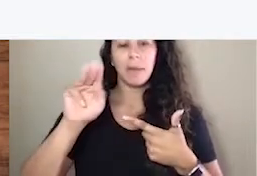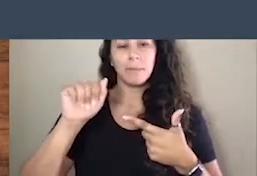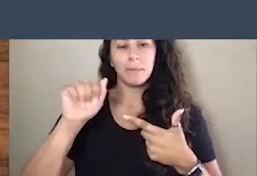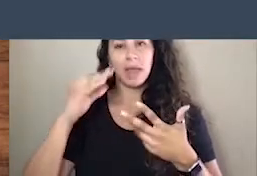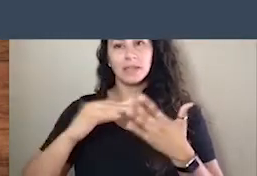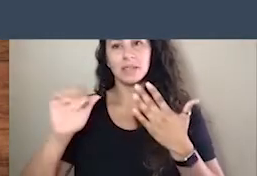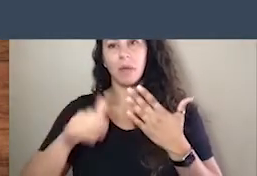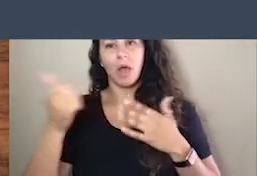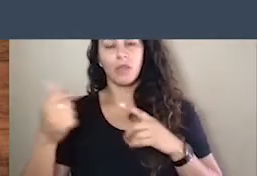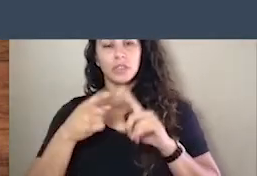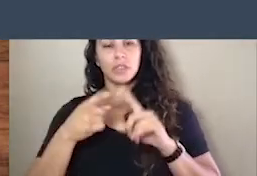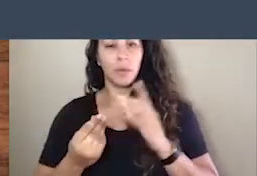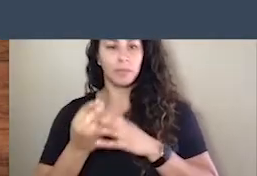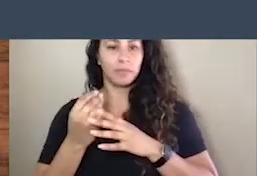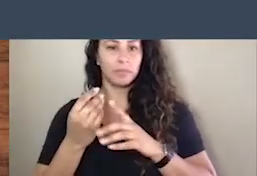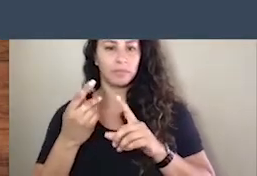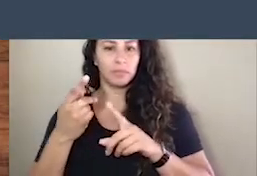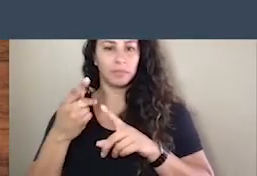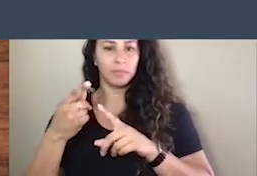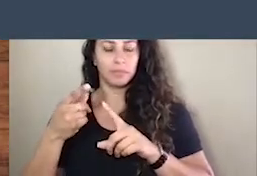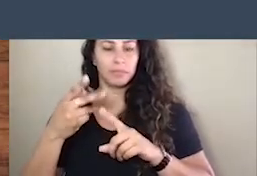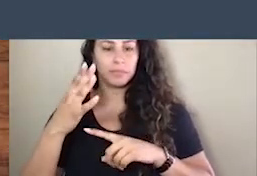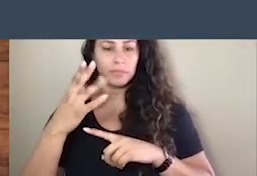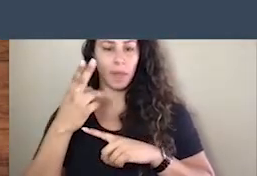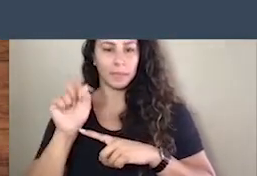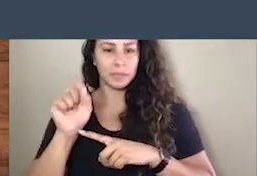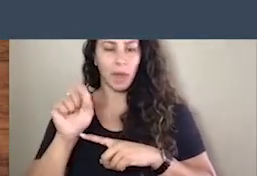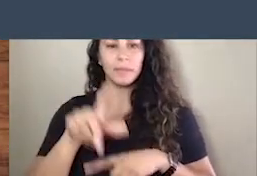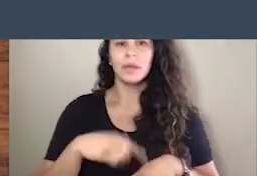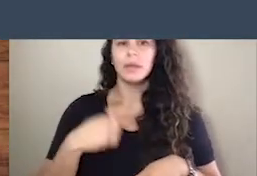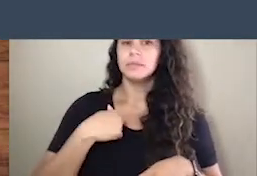AND FOR THOSE THAT I HAVEN'T MET, I AM JASON ROSA,